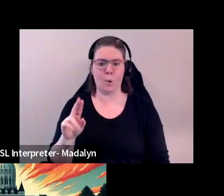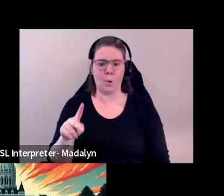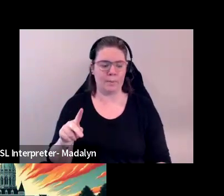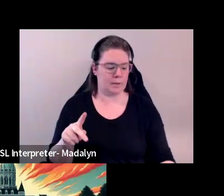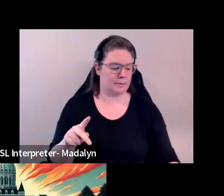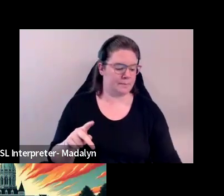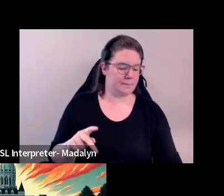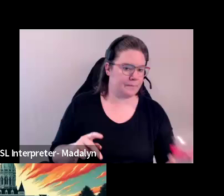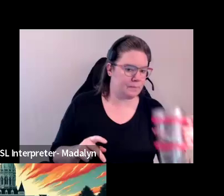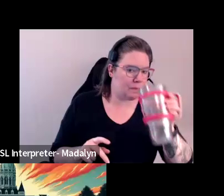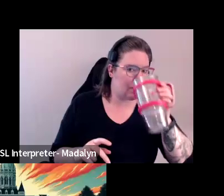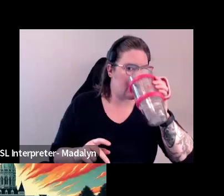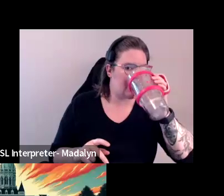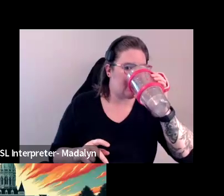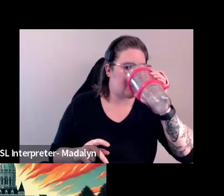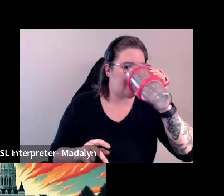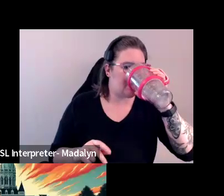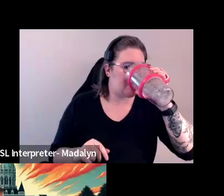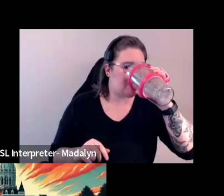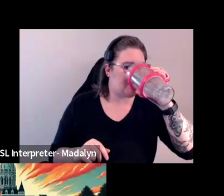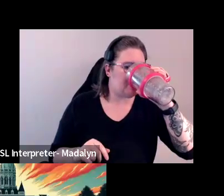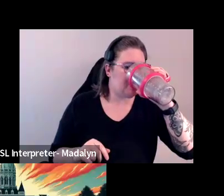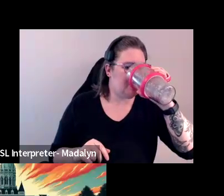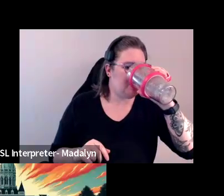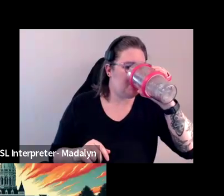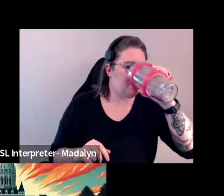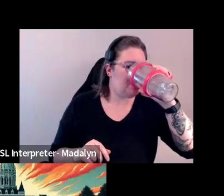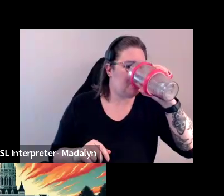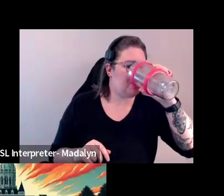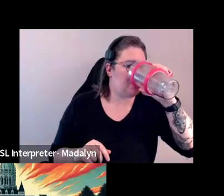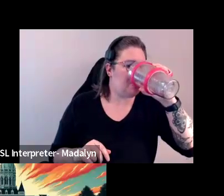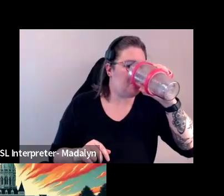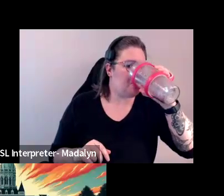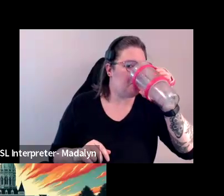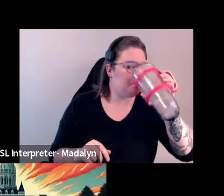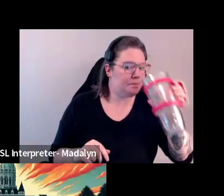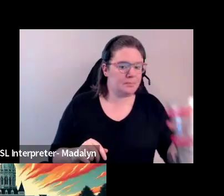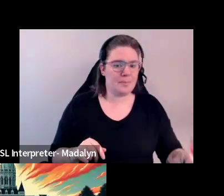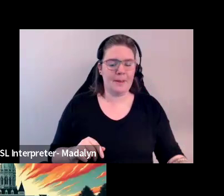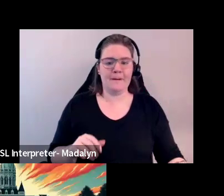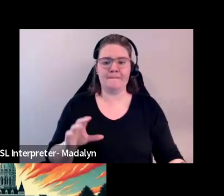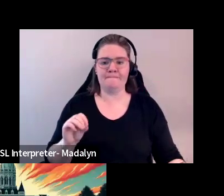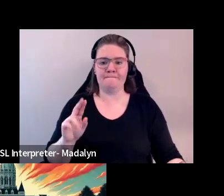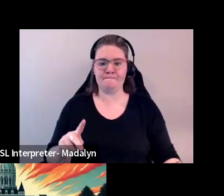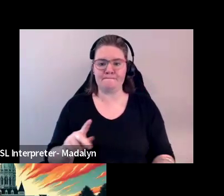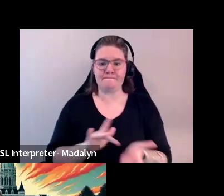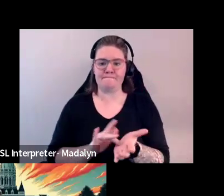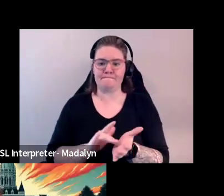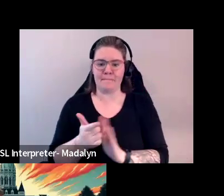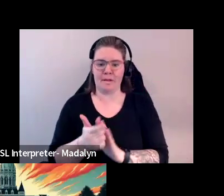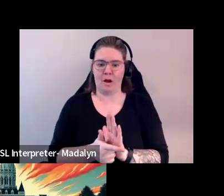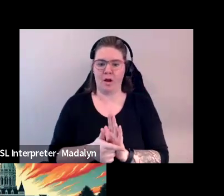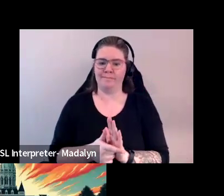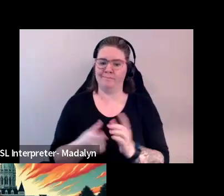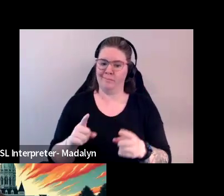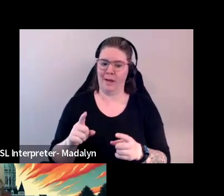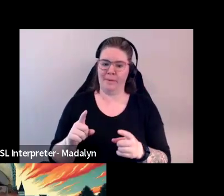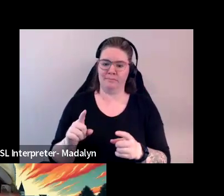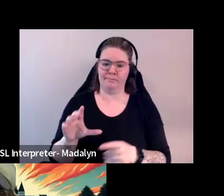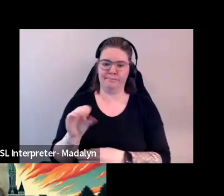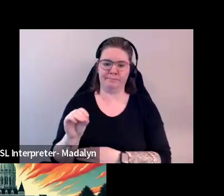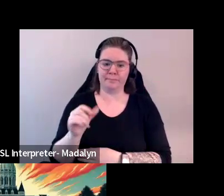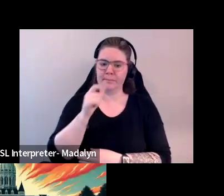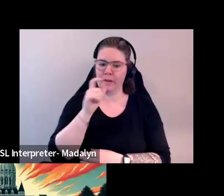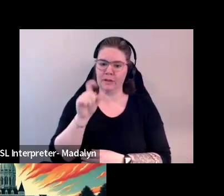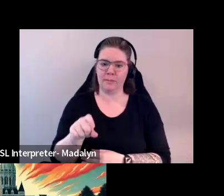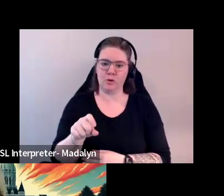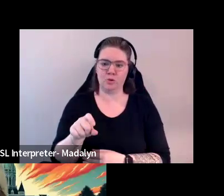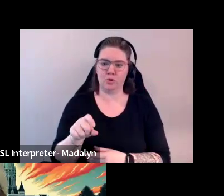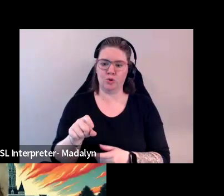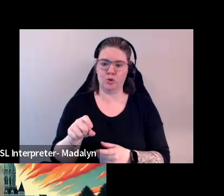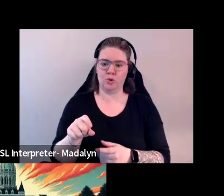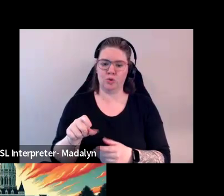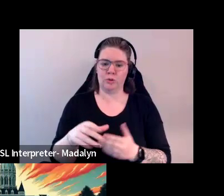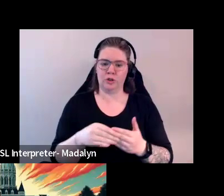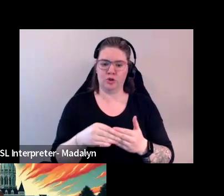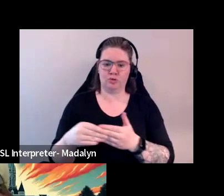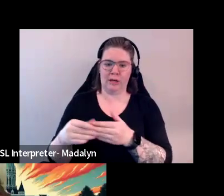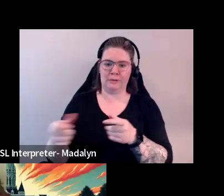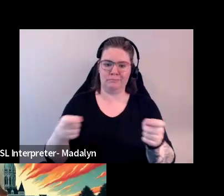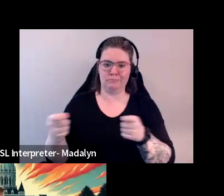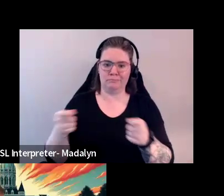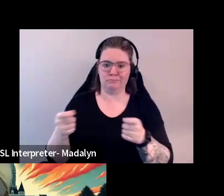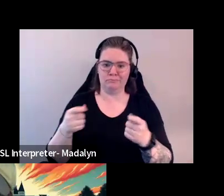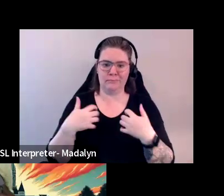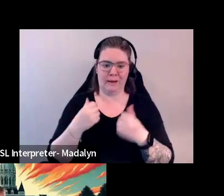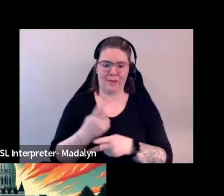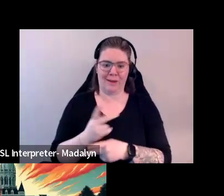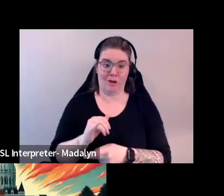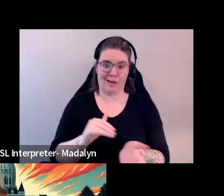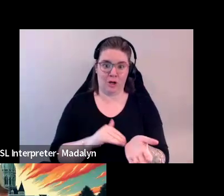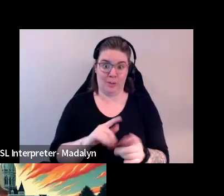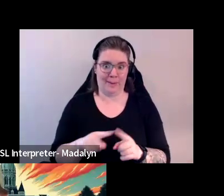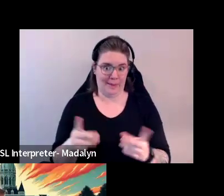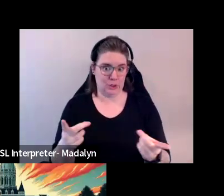Tom Olin: corporate medicine, medic medicine law that actually, I'm saying it wrong where where corporate are not supposed to direct health care doctors and things like that. But they do now. Because